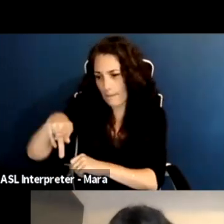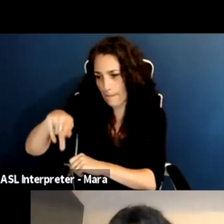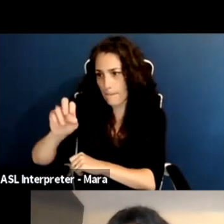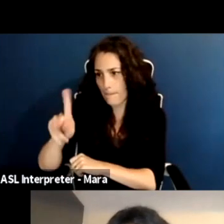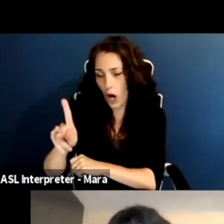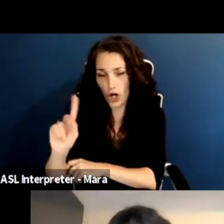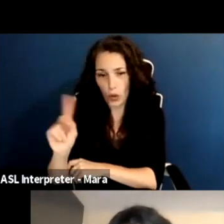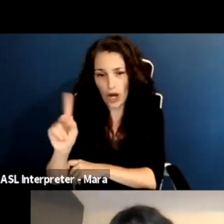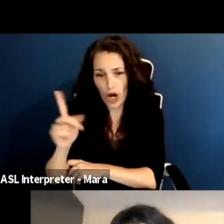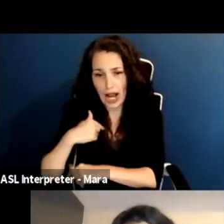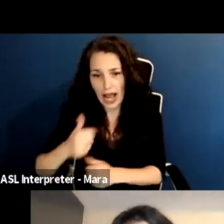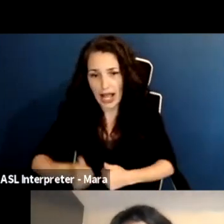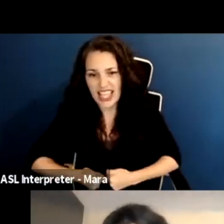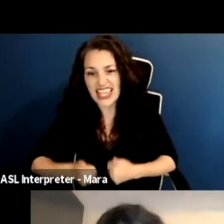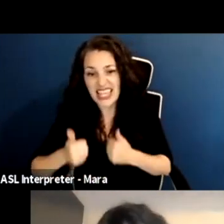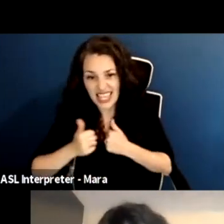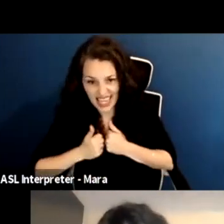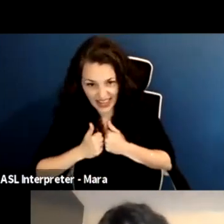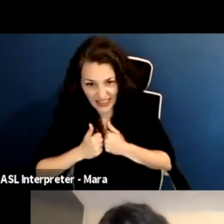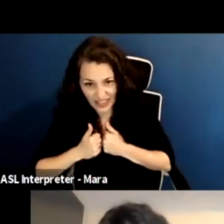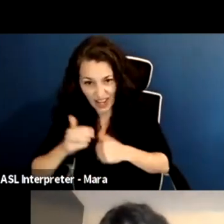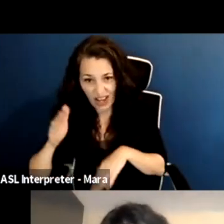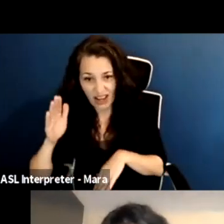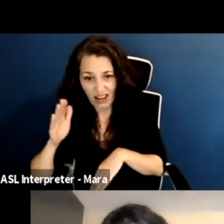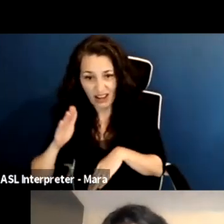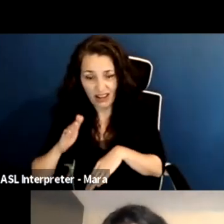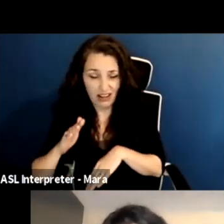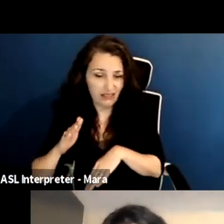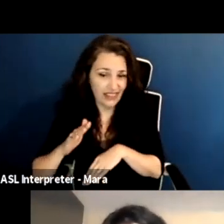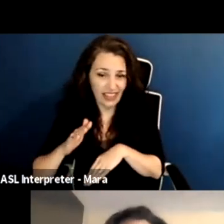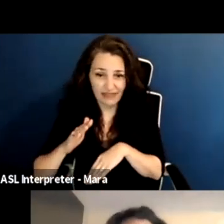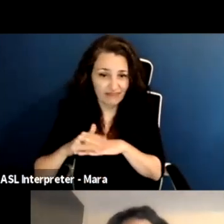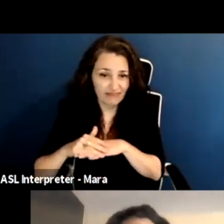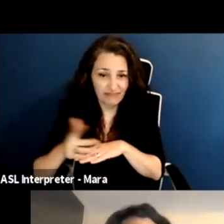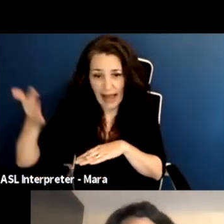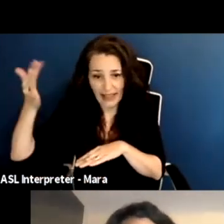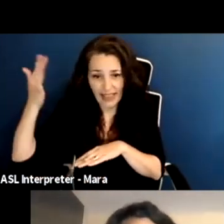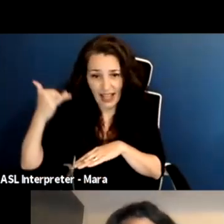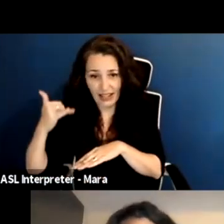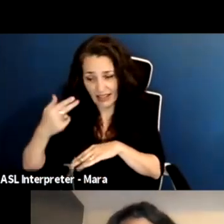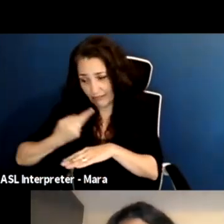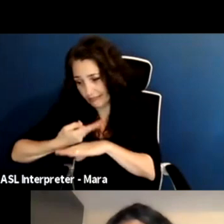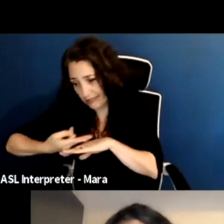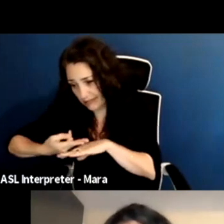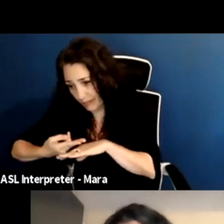I lived in that park on a backroom vestibule. And I actually went back there just to,